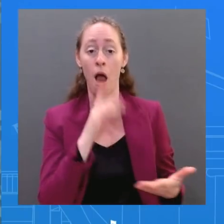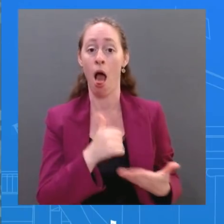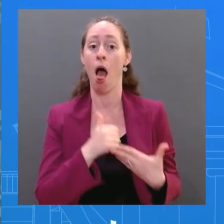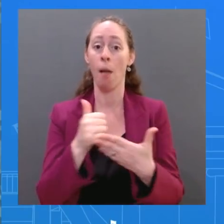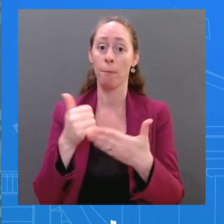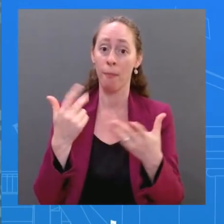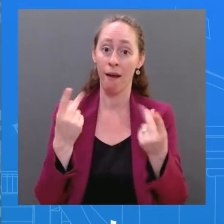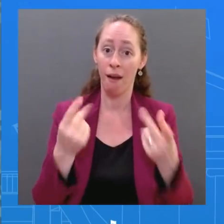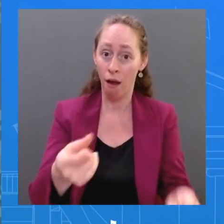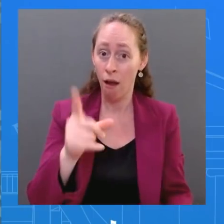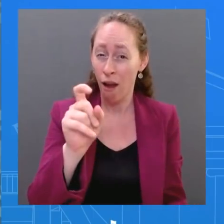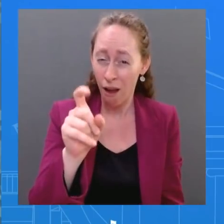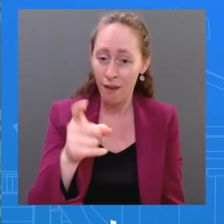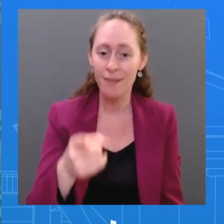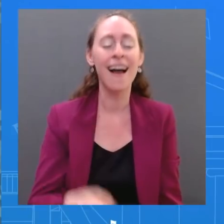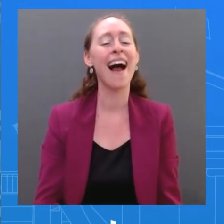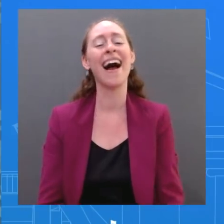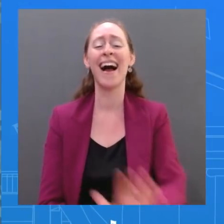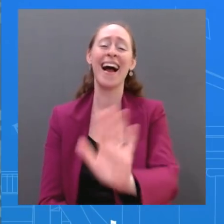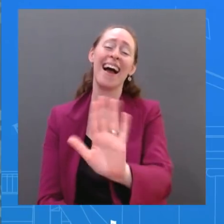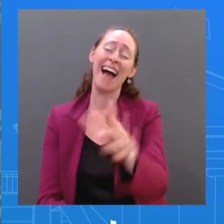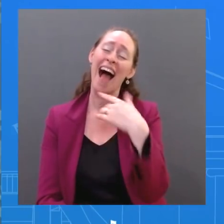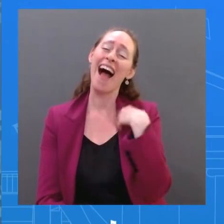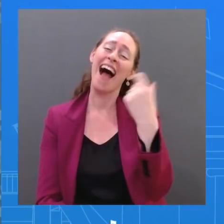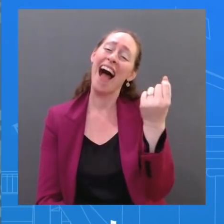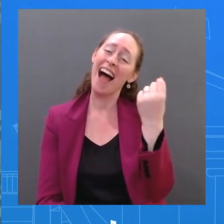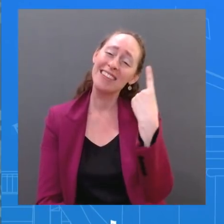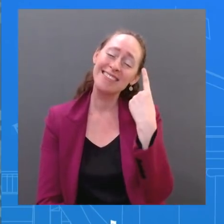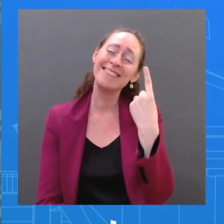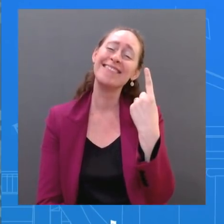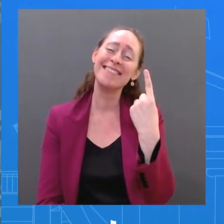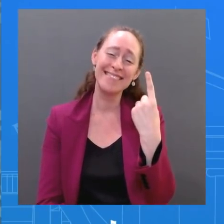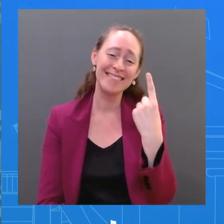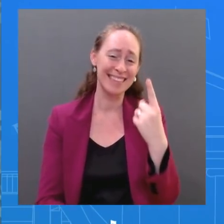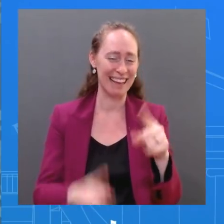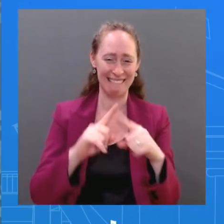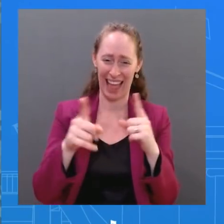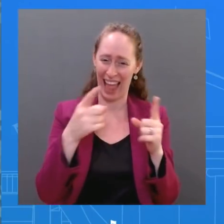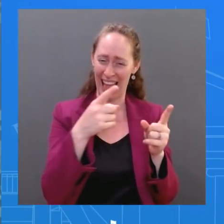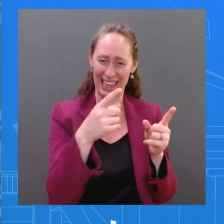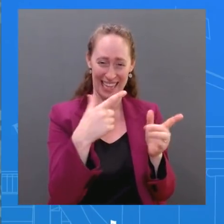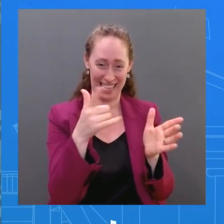I cannot -- that was a legal advice, clearly, that Brittney received from her -- from her lawyers.